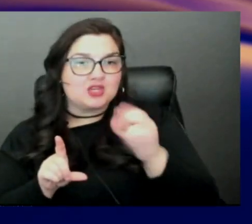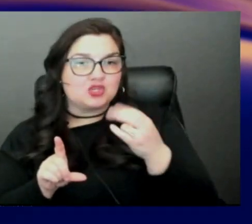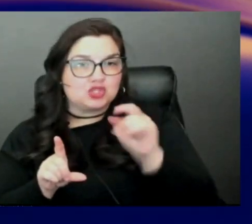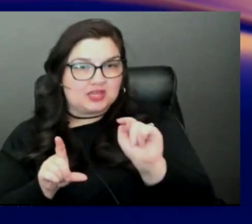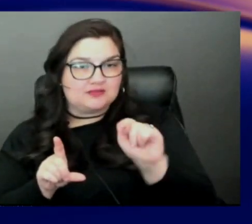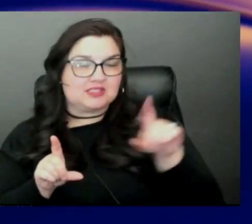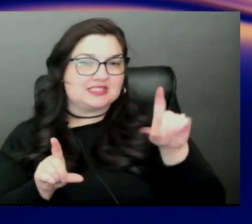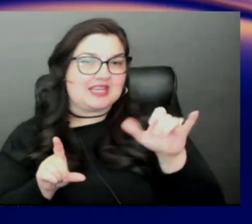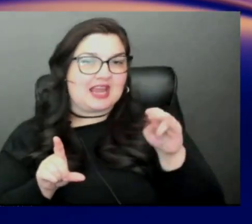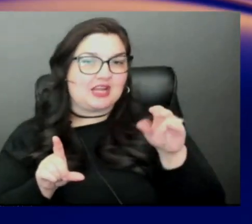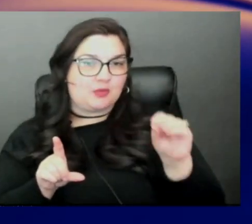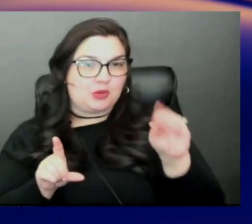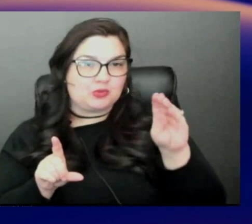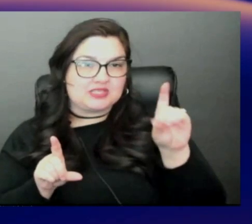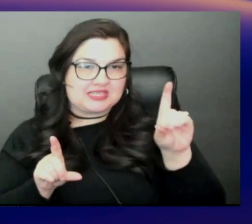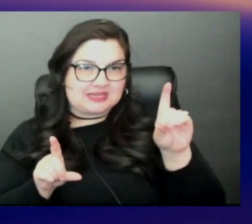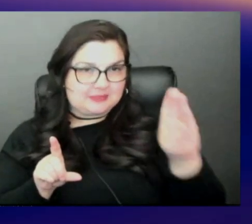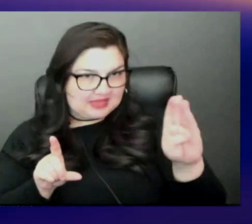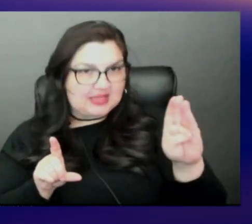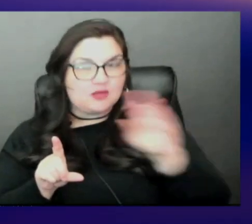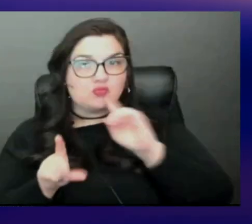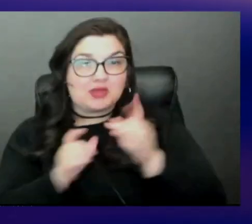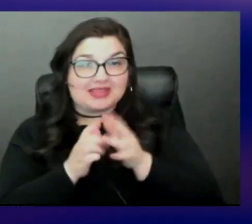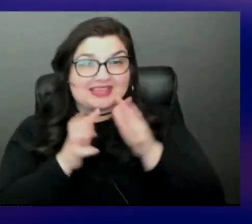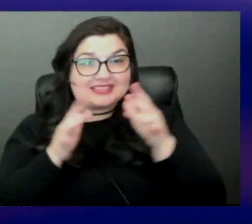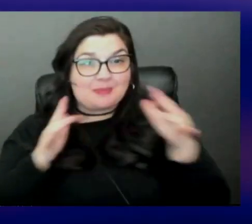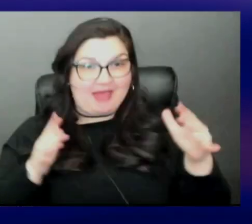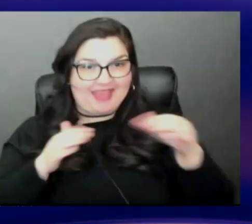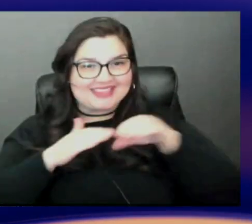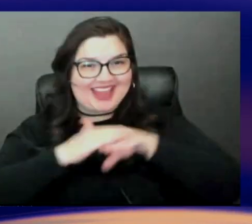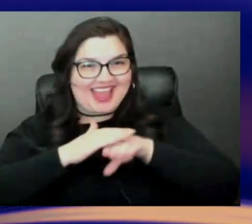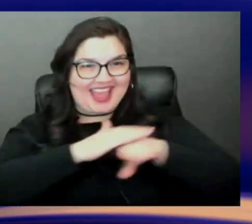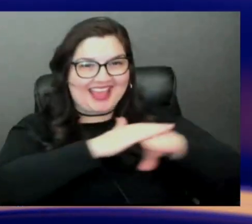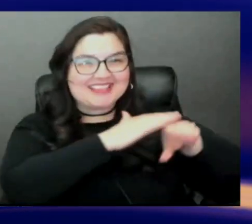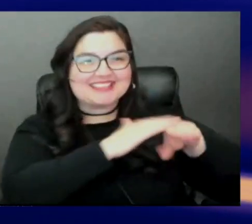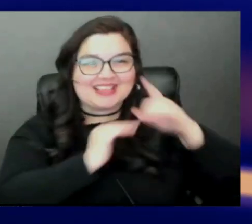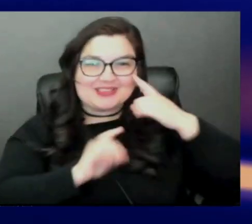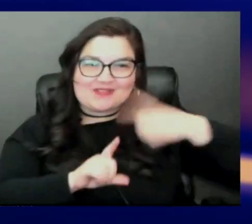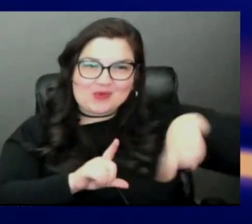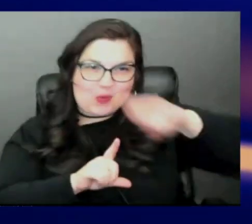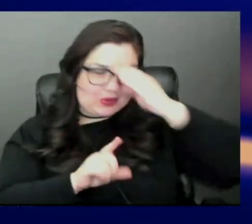is sort of expand access to data. So if you're a developer, you've got data stored in S3